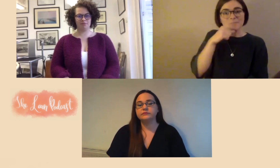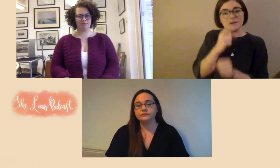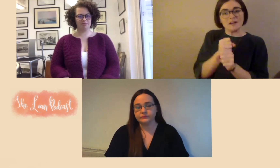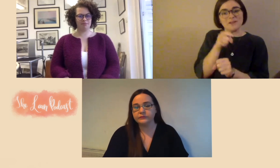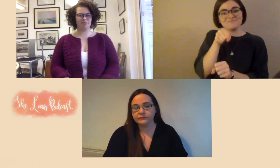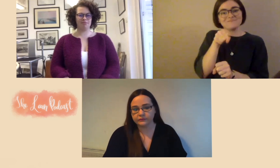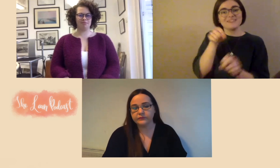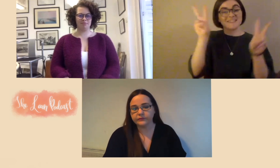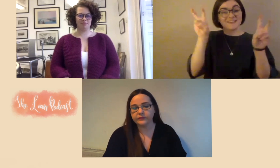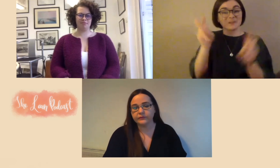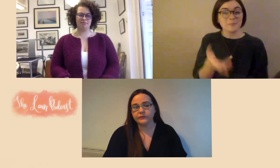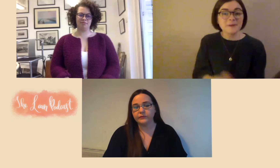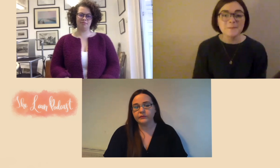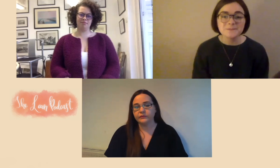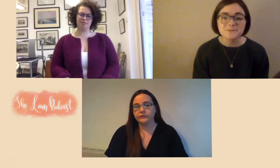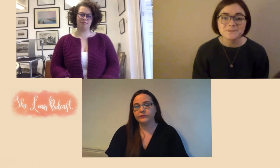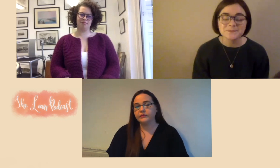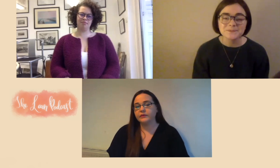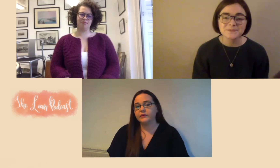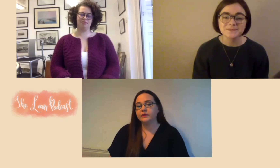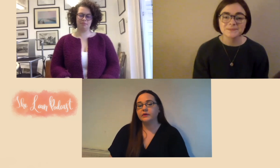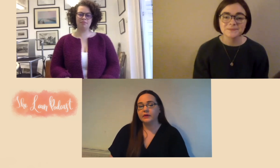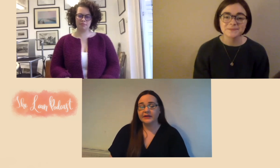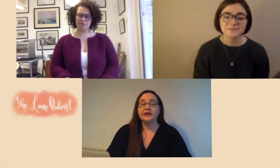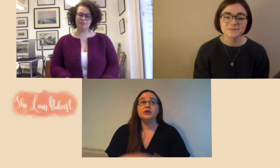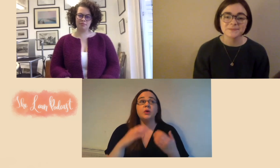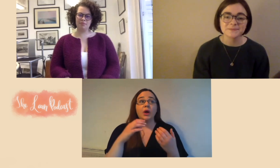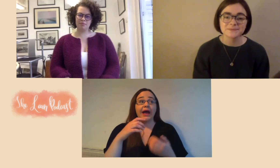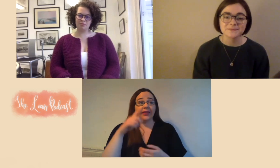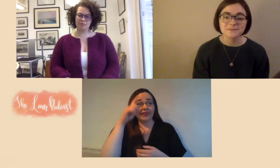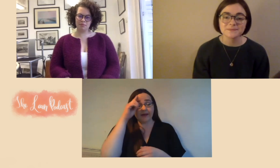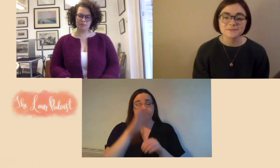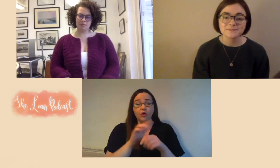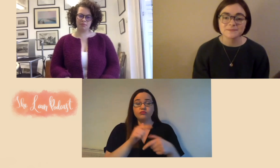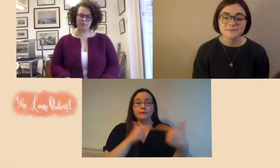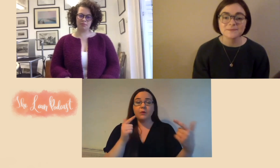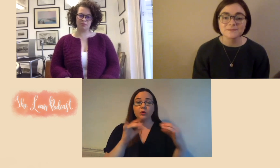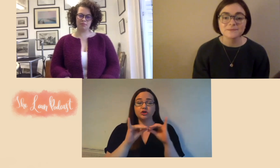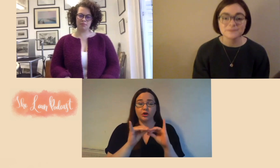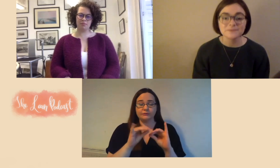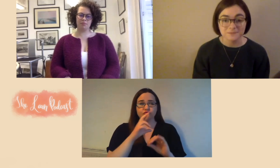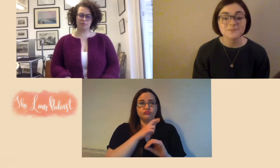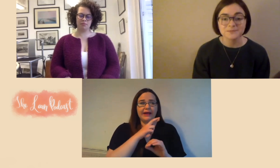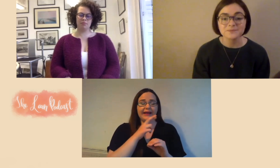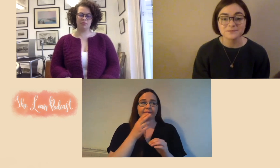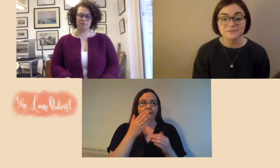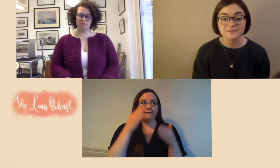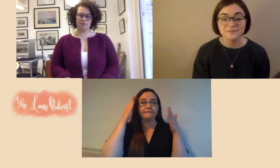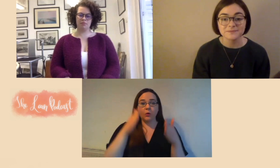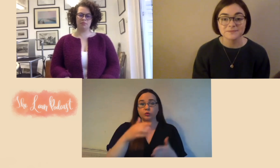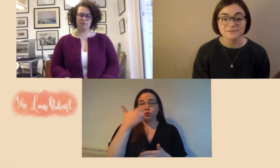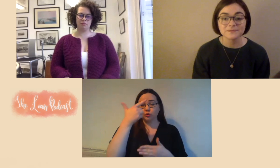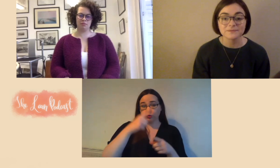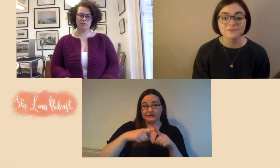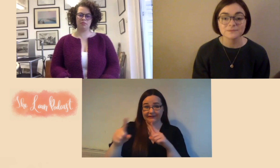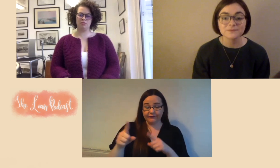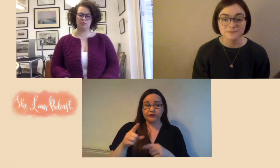Do you have any examples or something that's really kind of I suppose, impacted you or really stuck in your mind